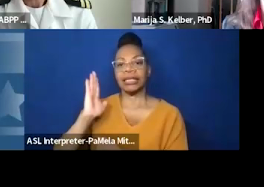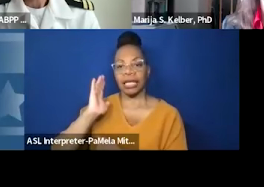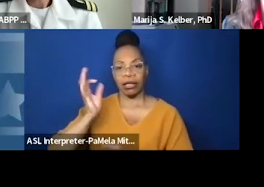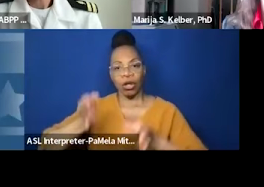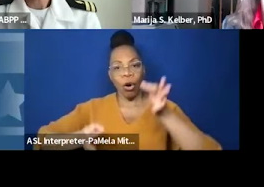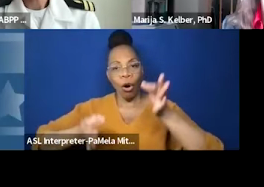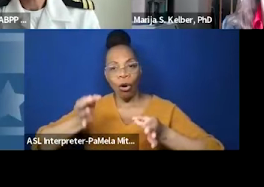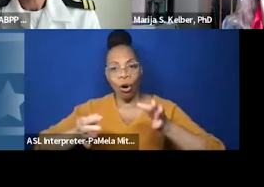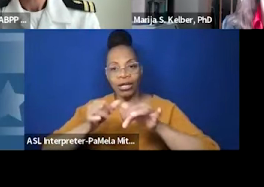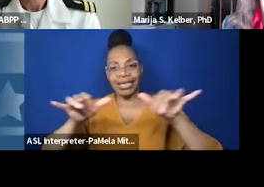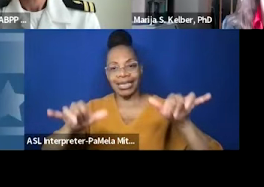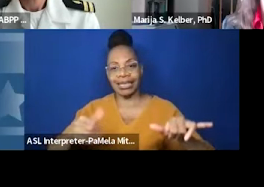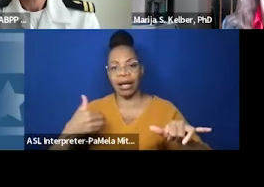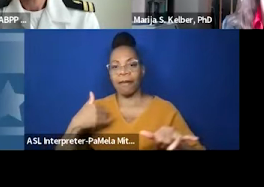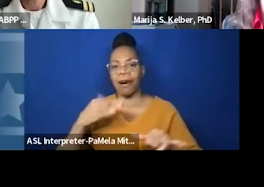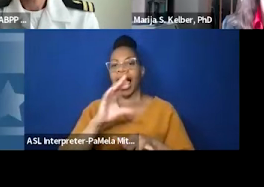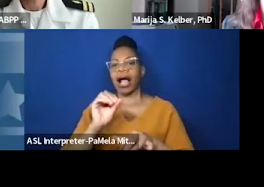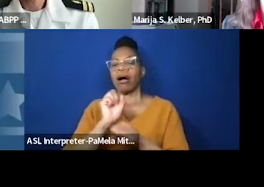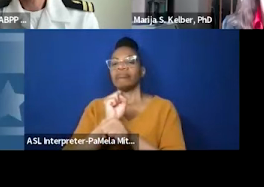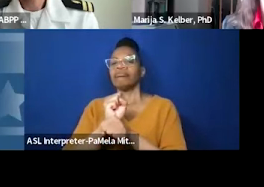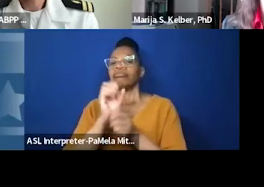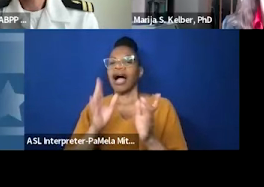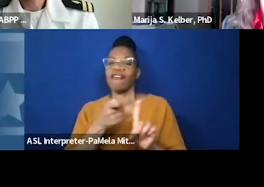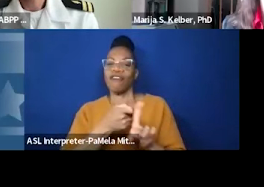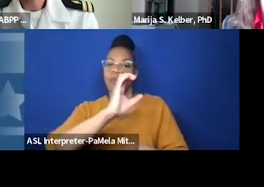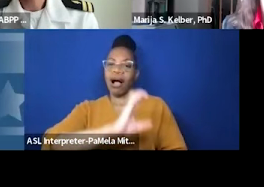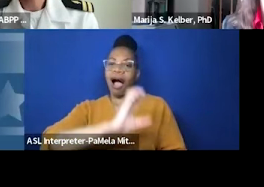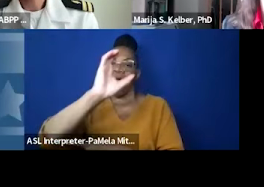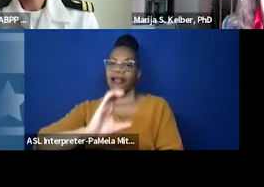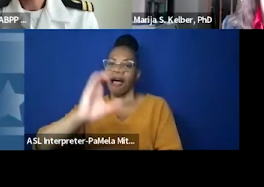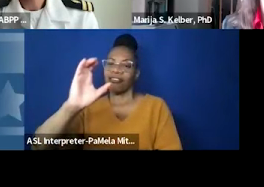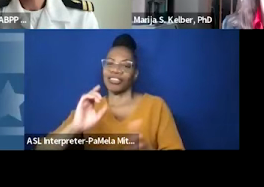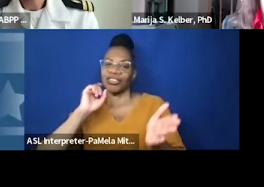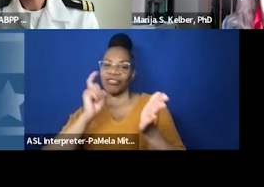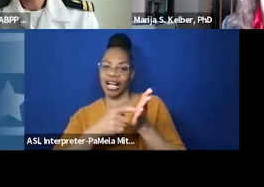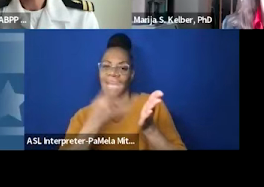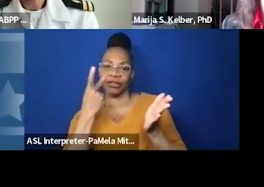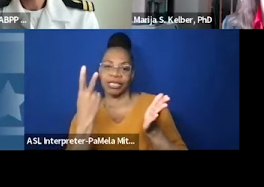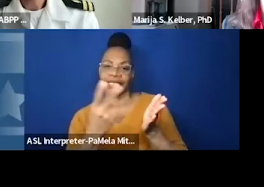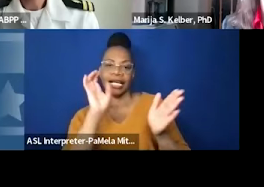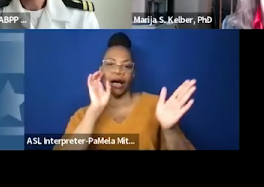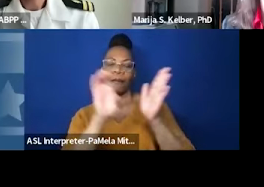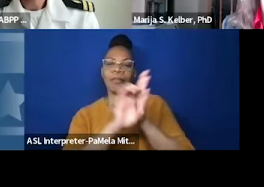My colleagues from Colorado will likely recognize, this is a picture from the El Paso County Jail.